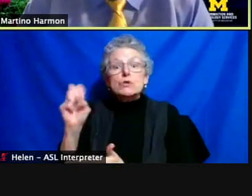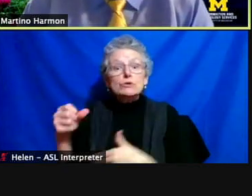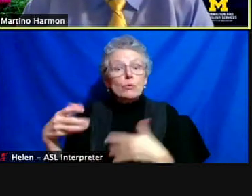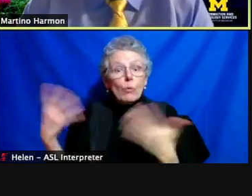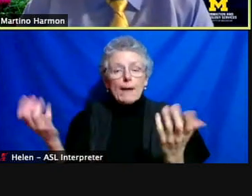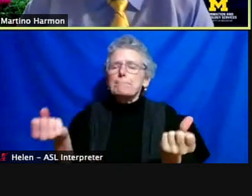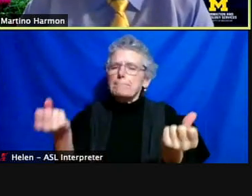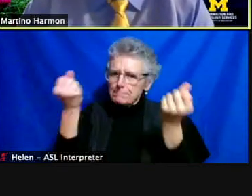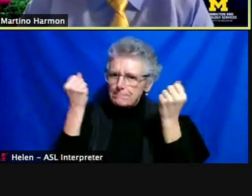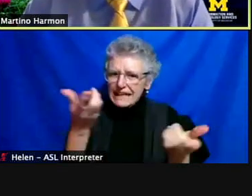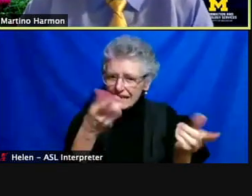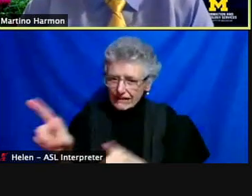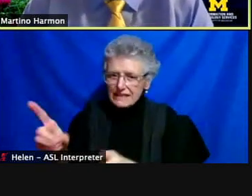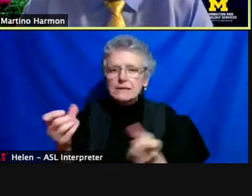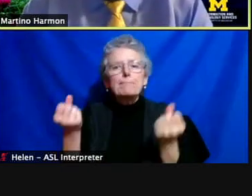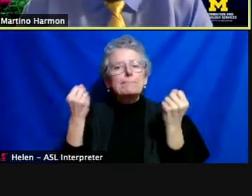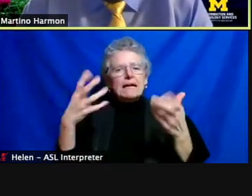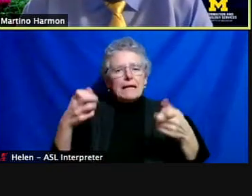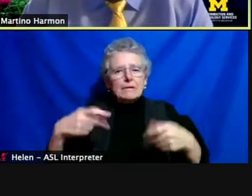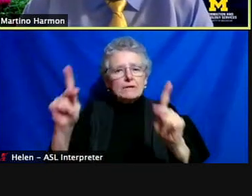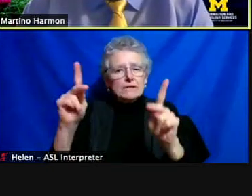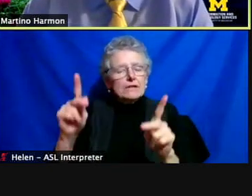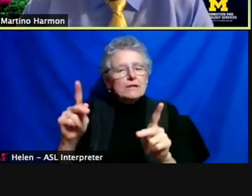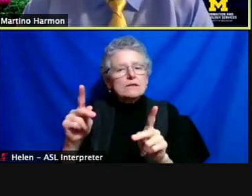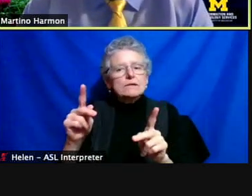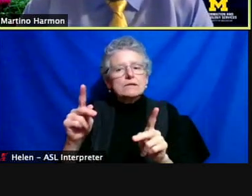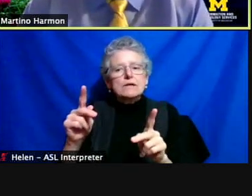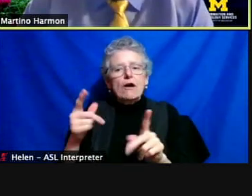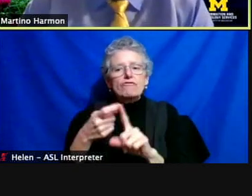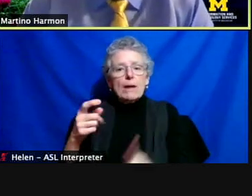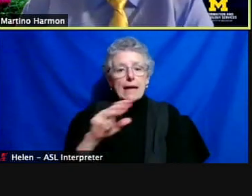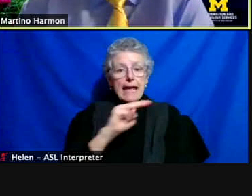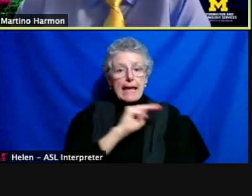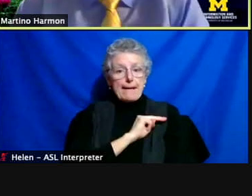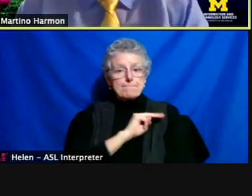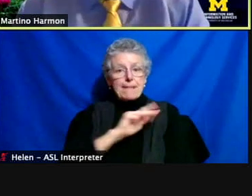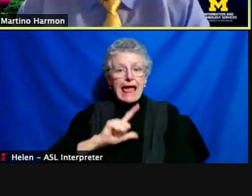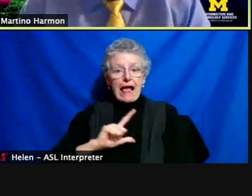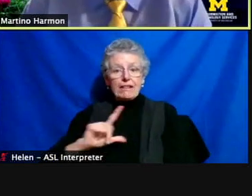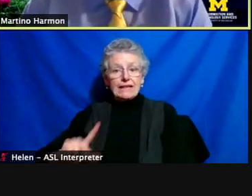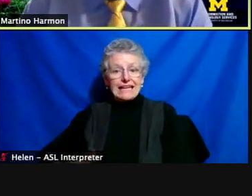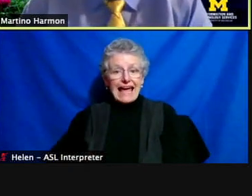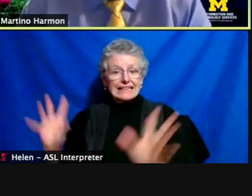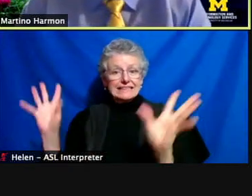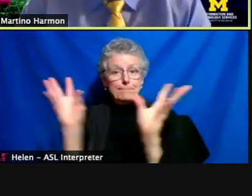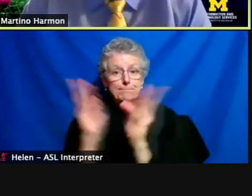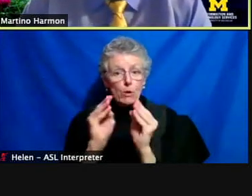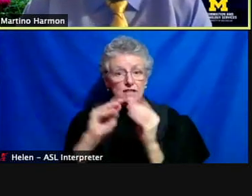and opportunities stemming from the upcoming MLK symposium which starts next week on January 18th.